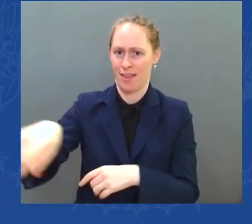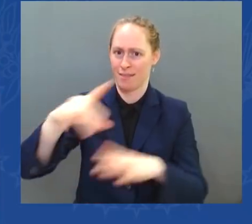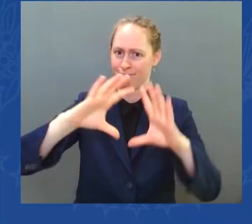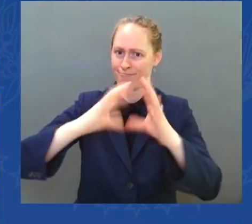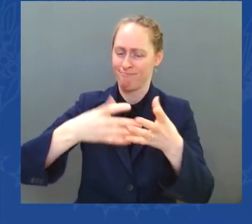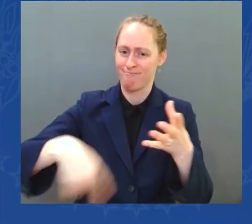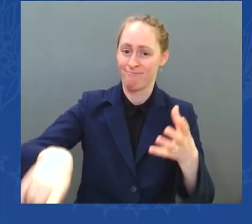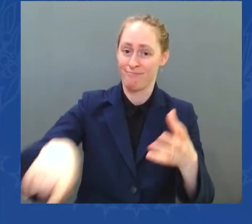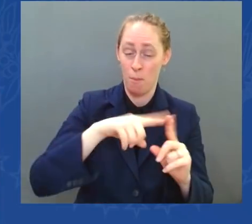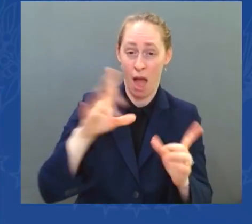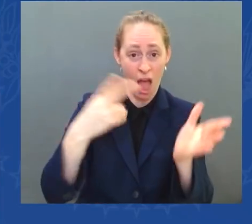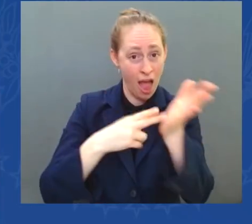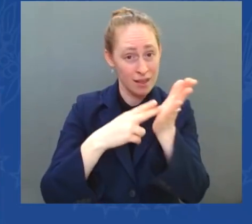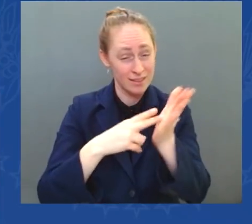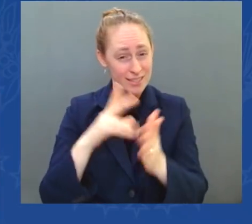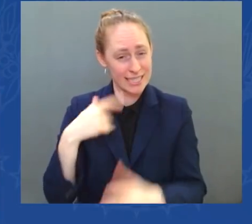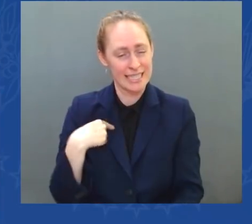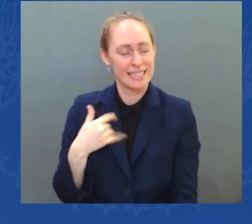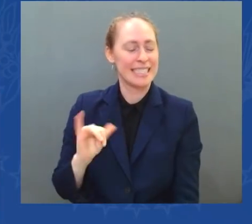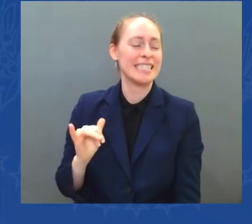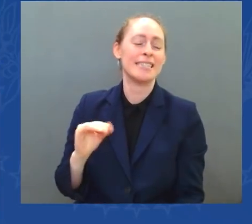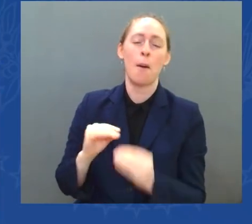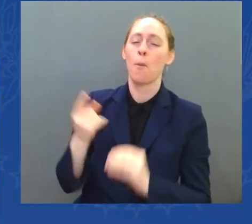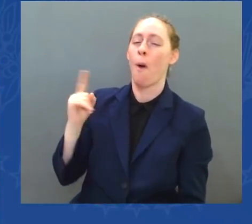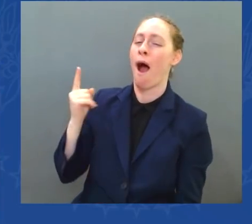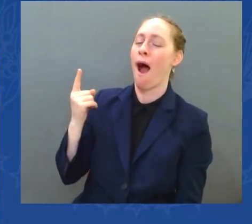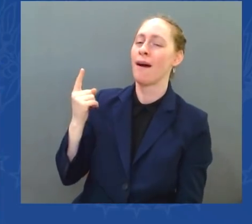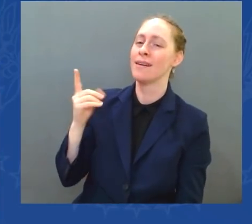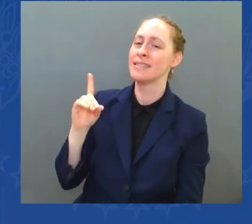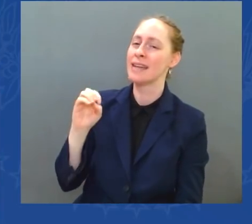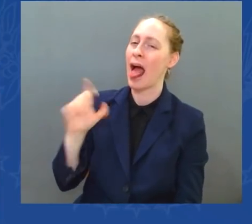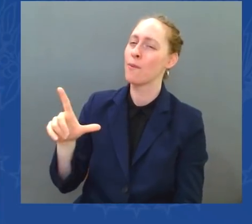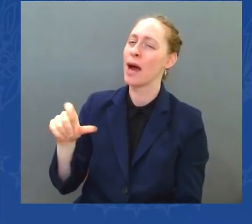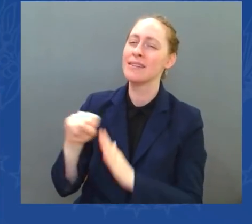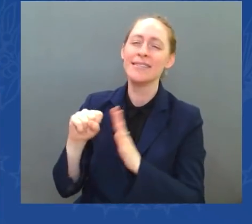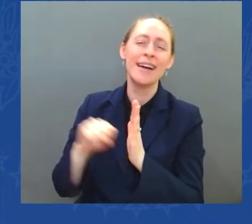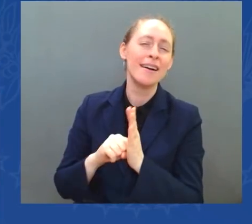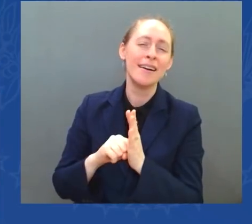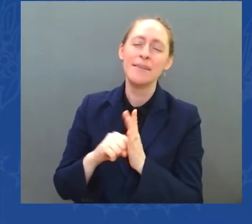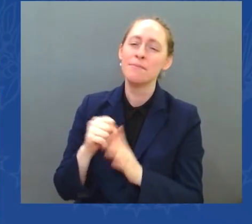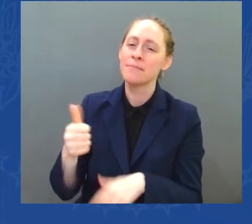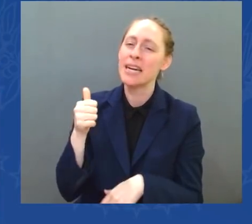not a joke, as I got elected to the United States Senate when I was 29 years old, chancellor.